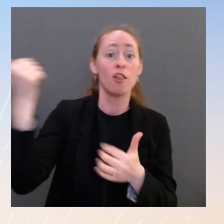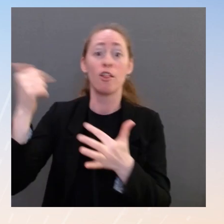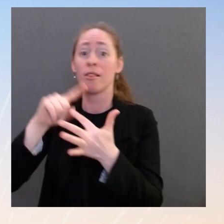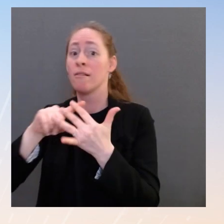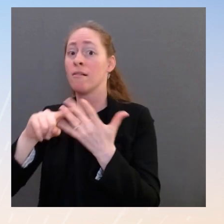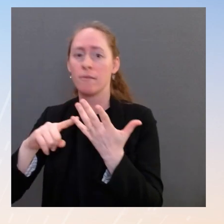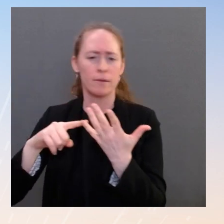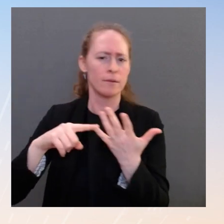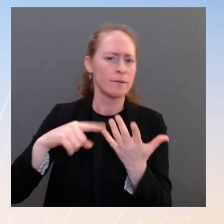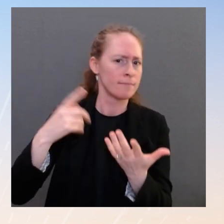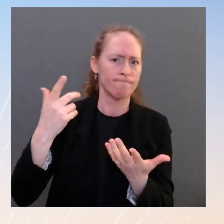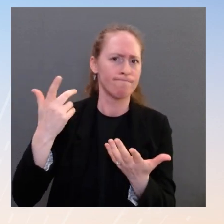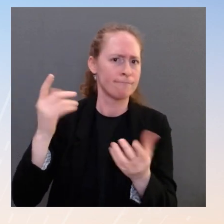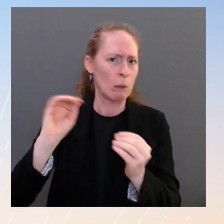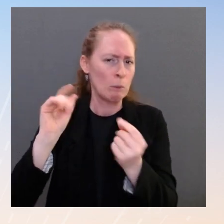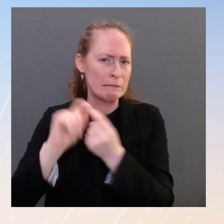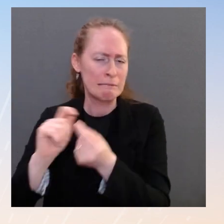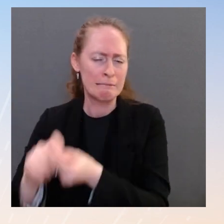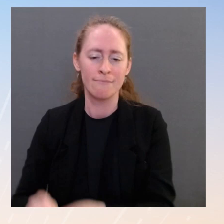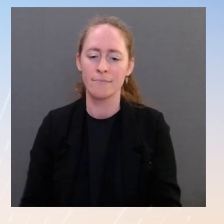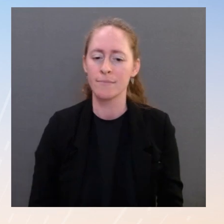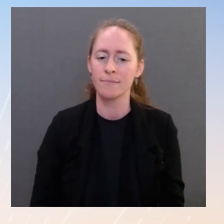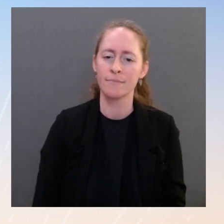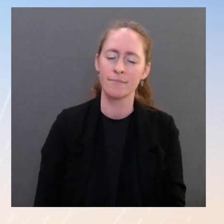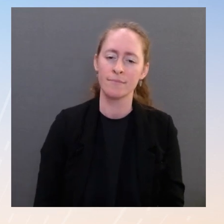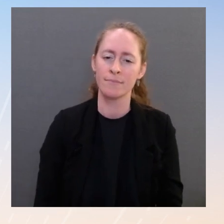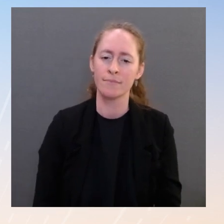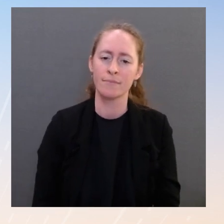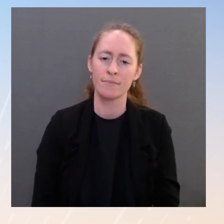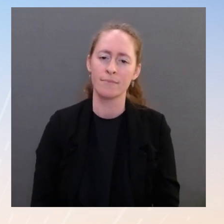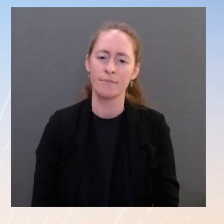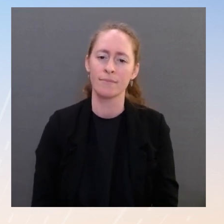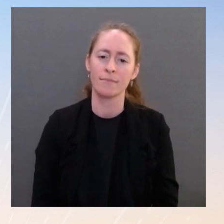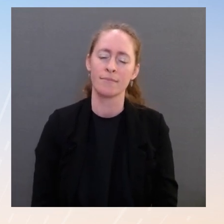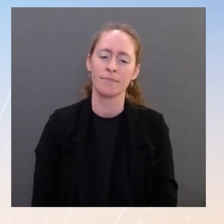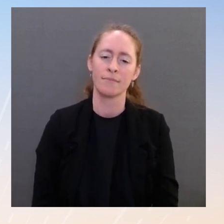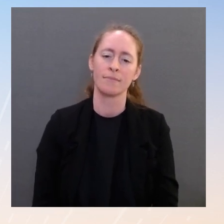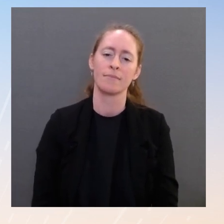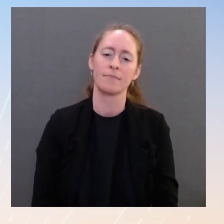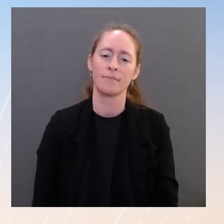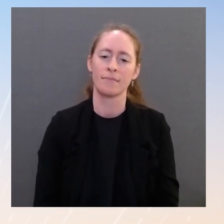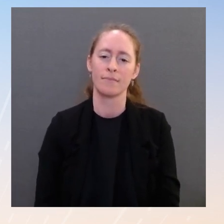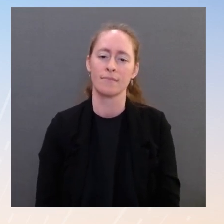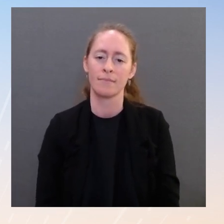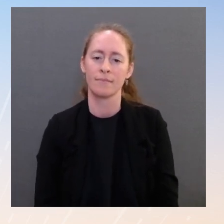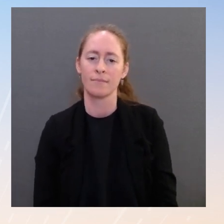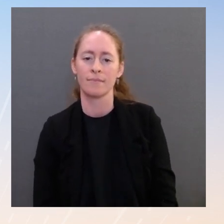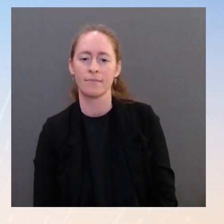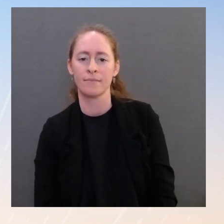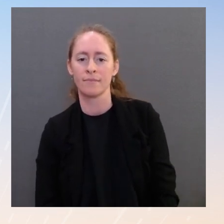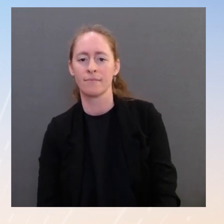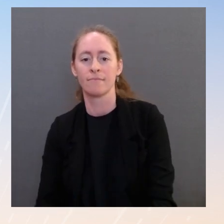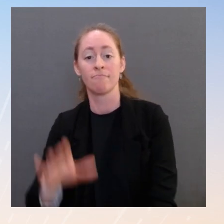Then, you know, if the President does move on canceling some of the student debt, isn't that just one half of the equation though?